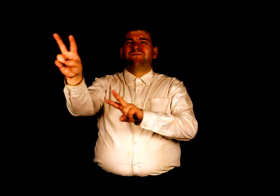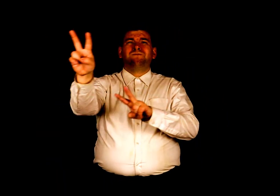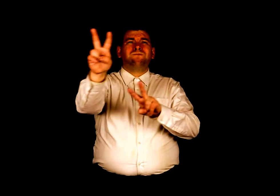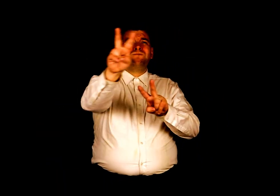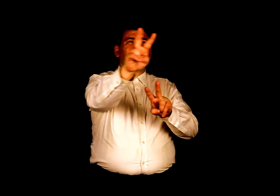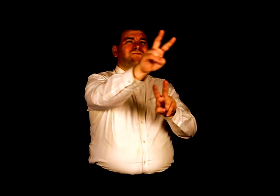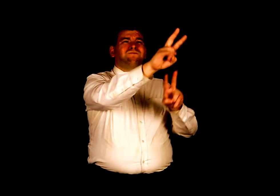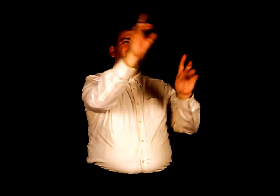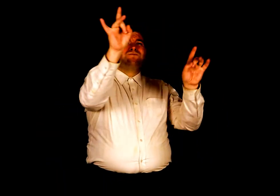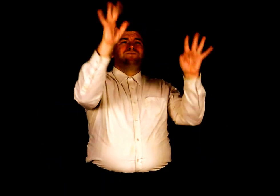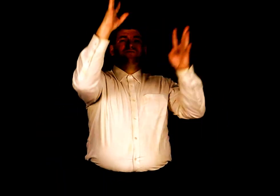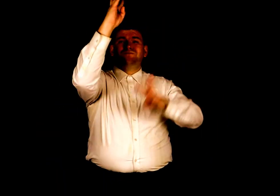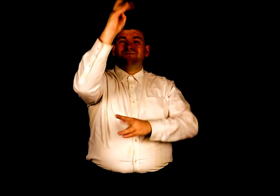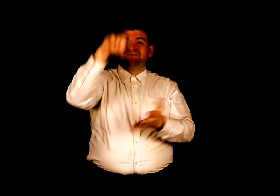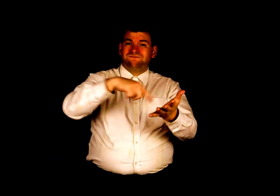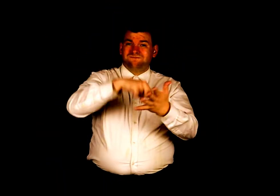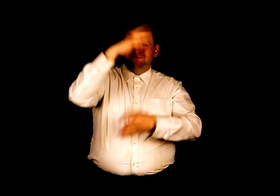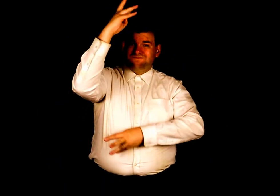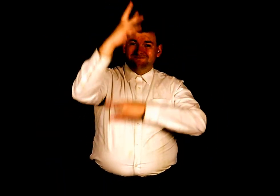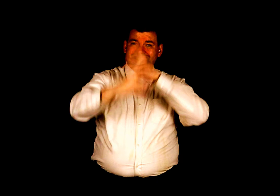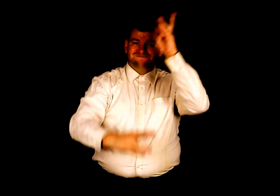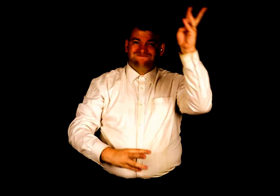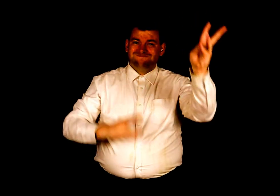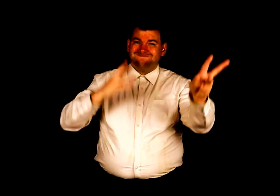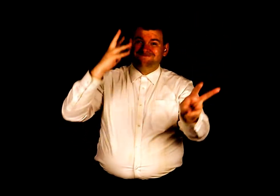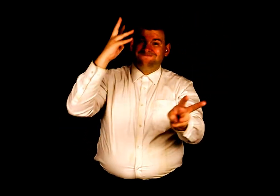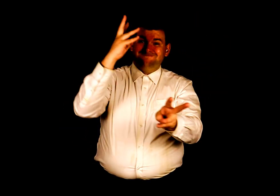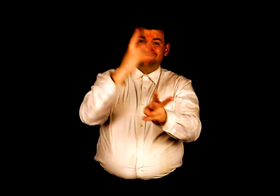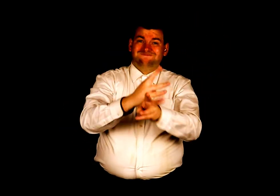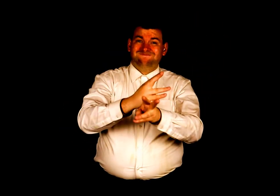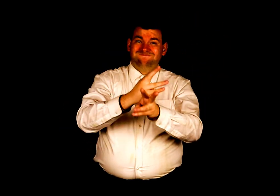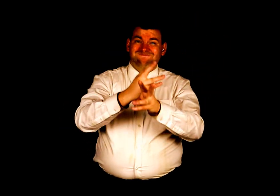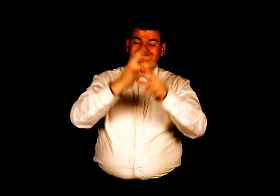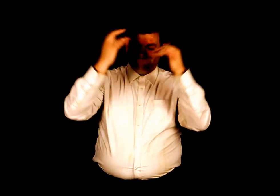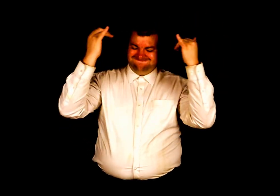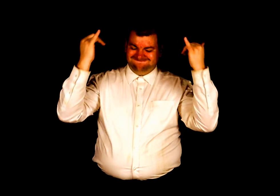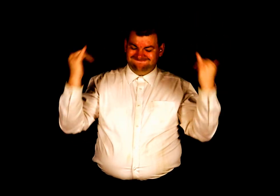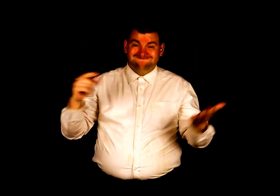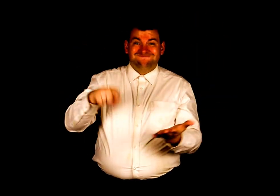To the eyes of the world,